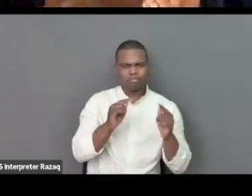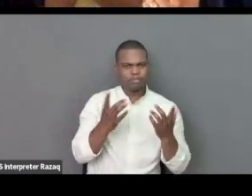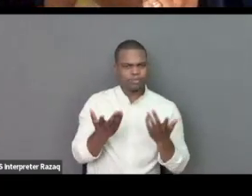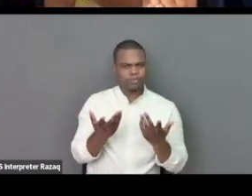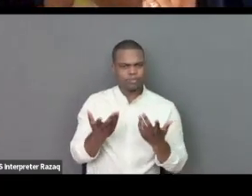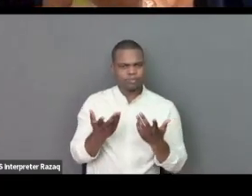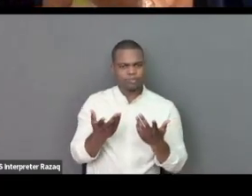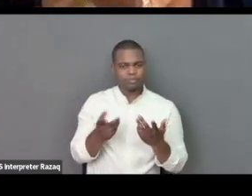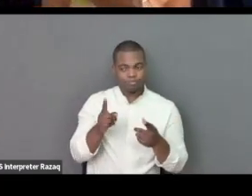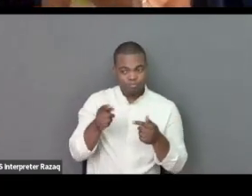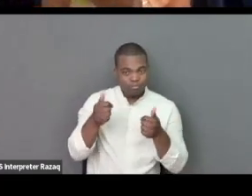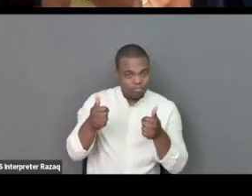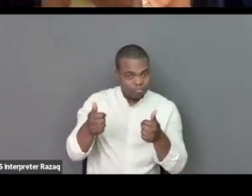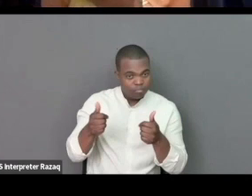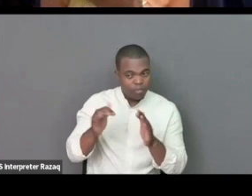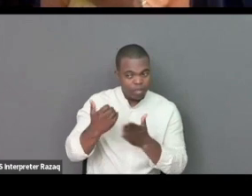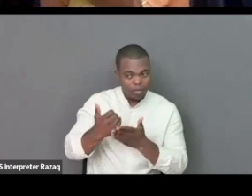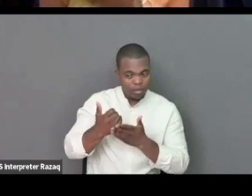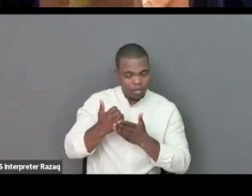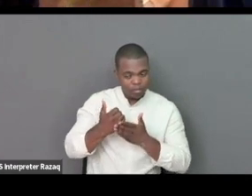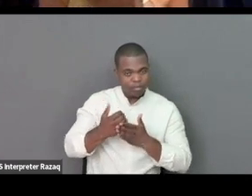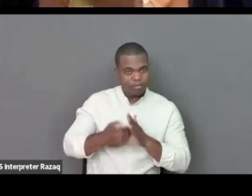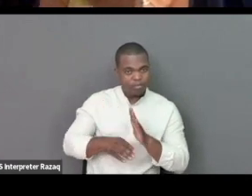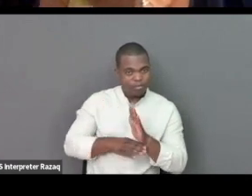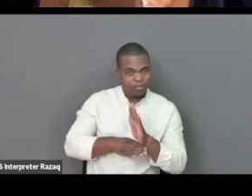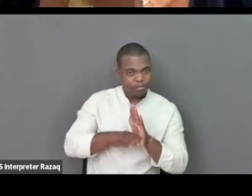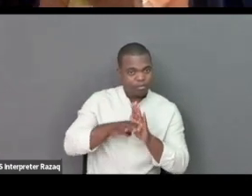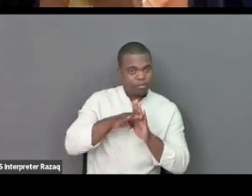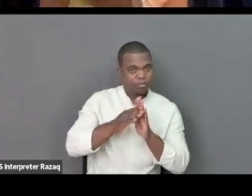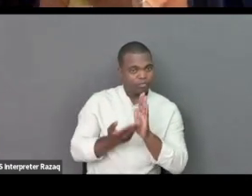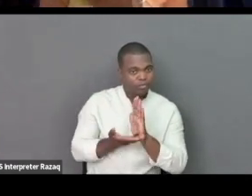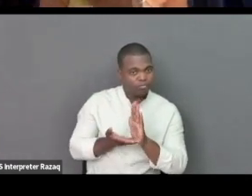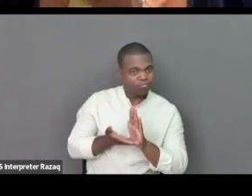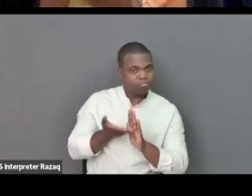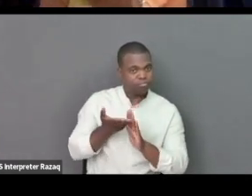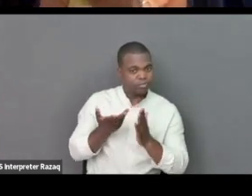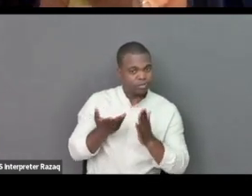does work and users provide feedback and the website owners can re